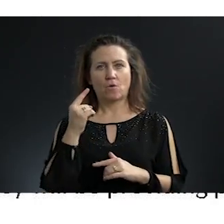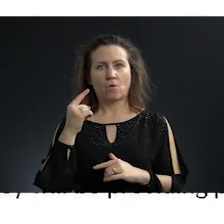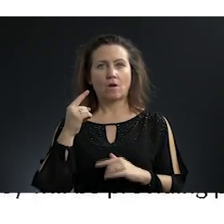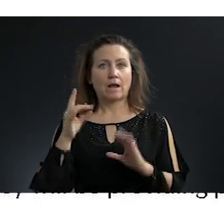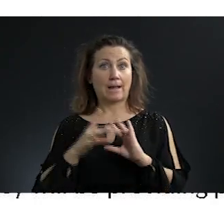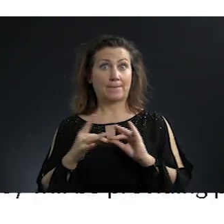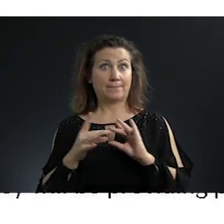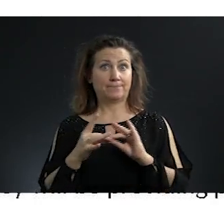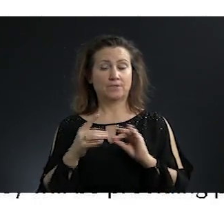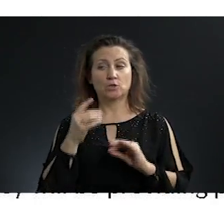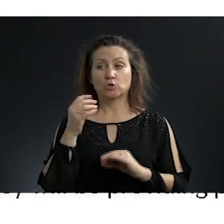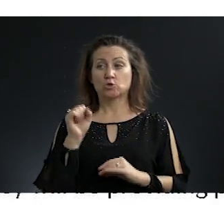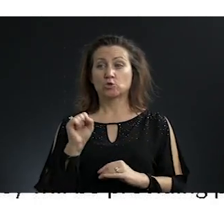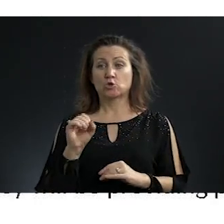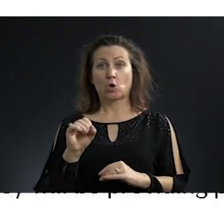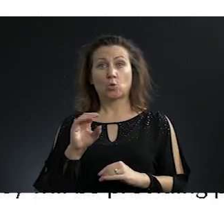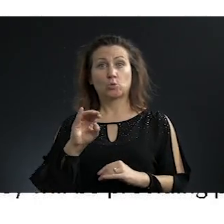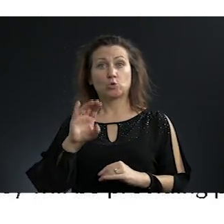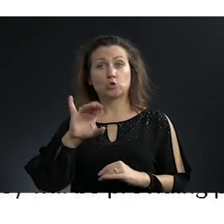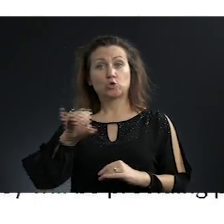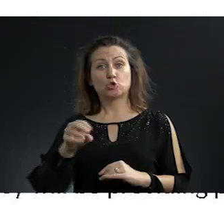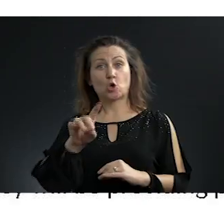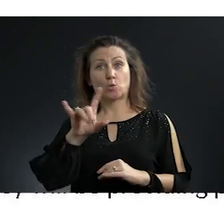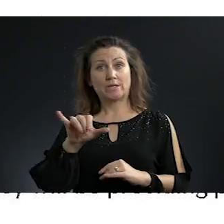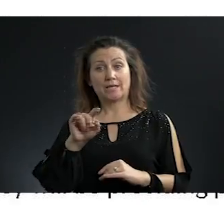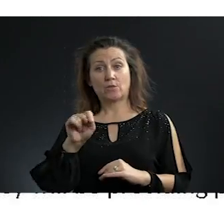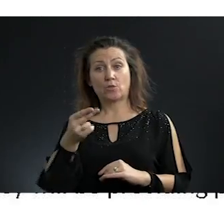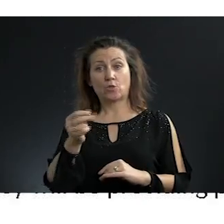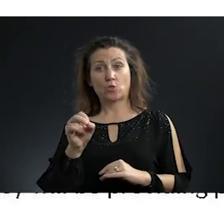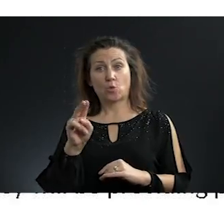so Jodi [Thornleigh] the Council Chair will call for public comment